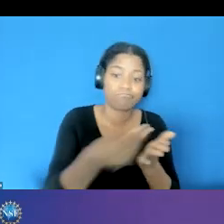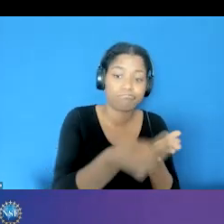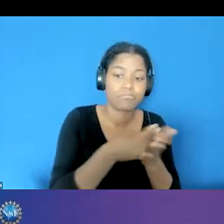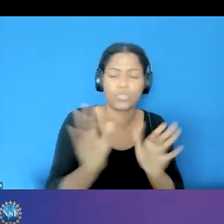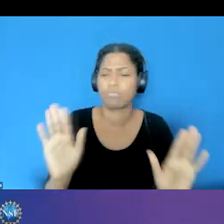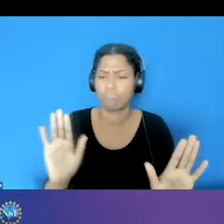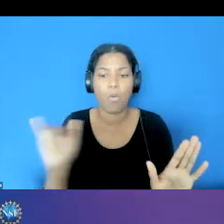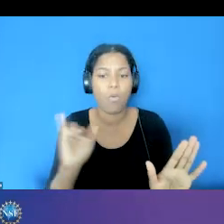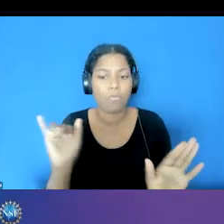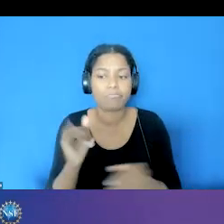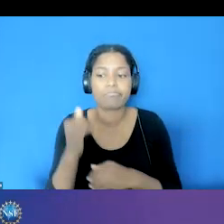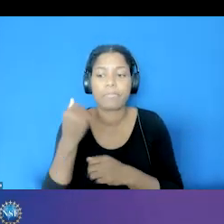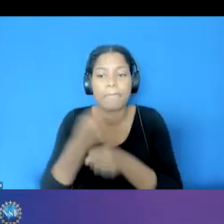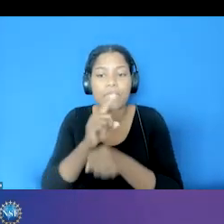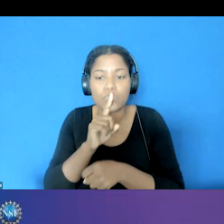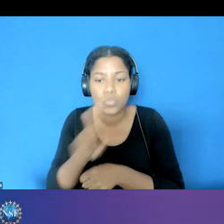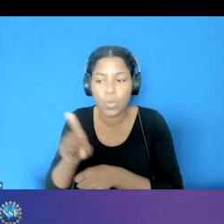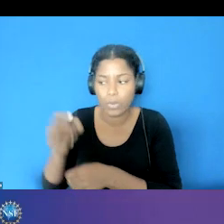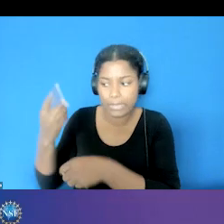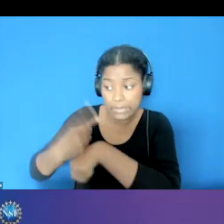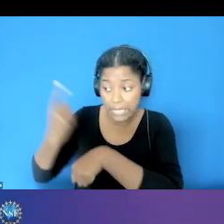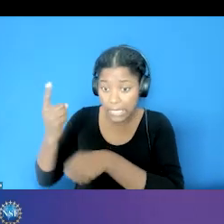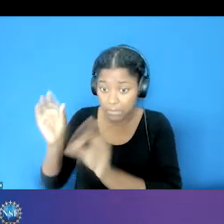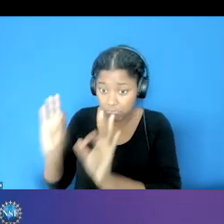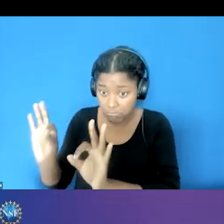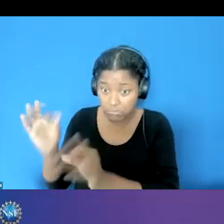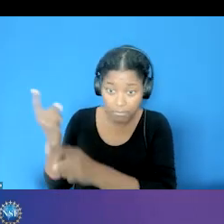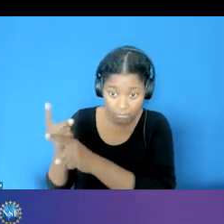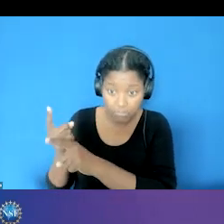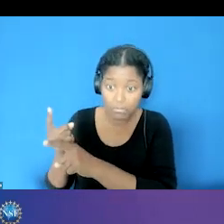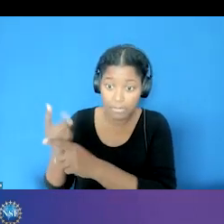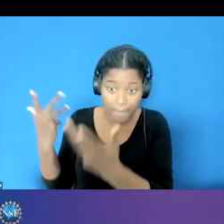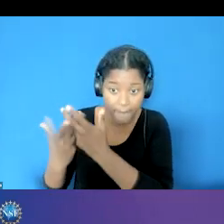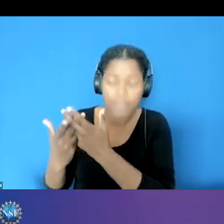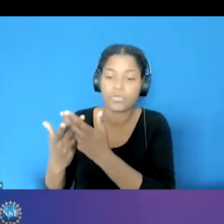So just always verify what you're requesting and that it's been approved.